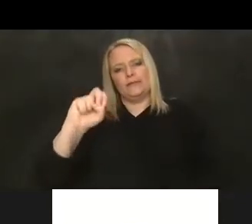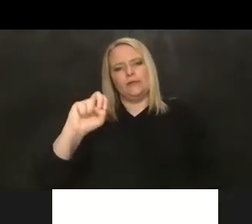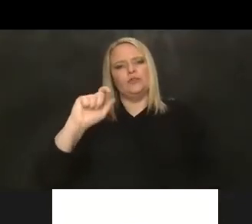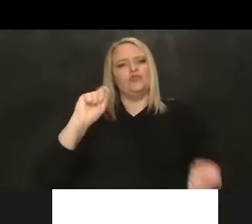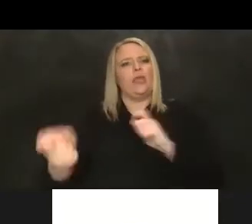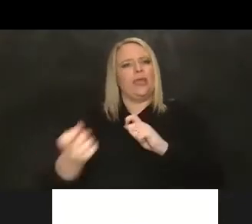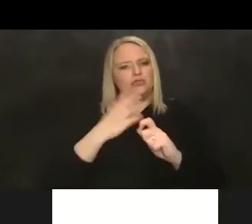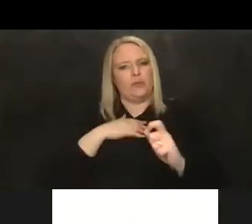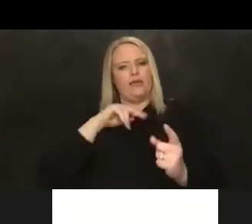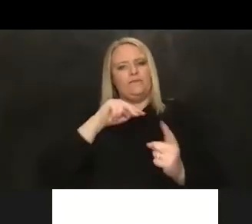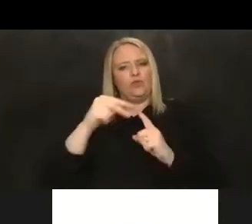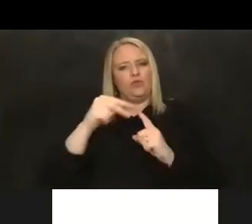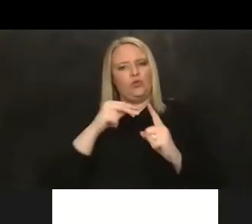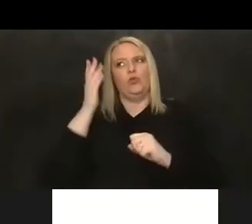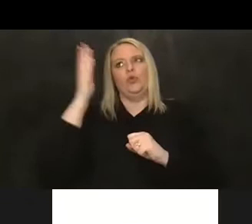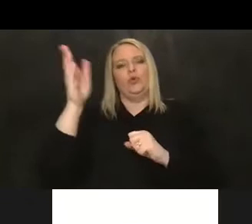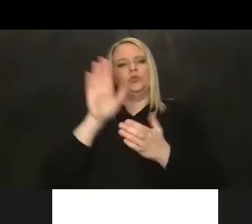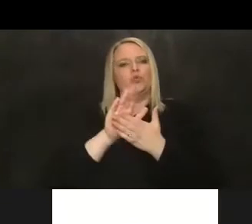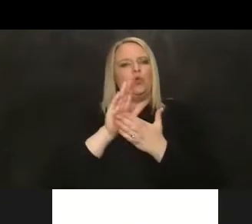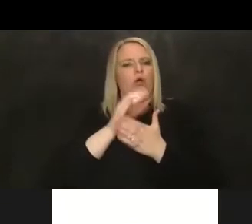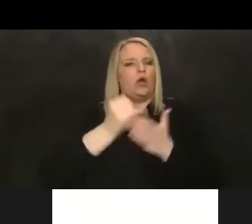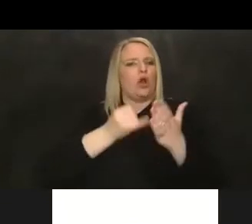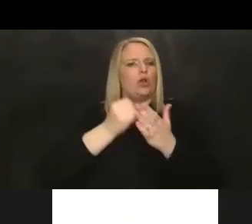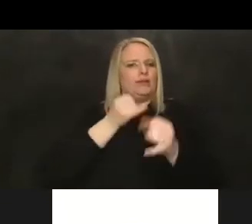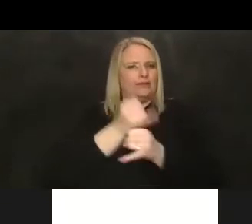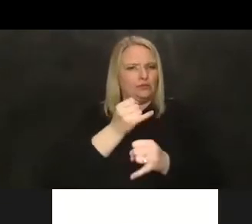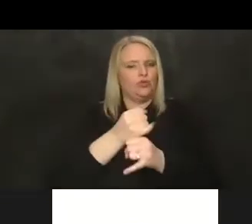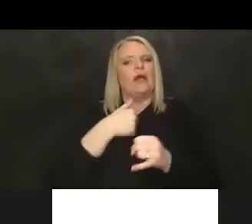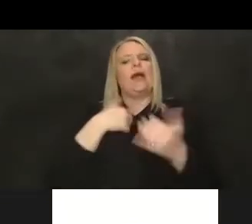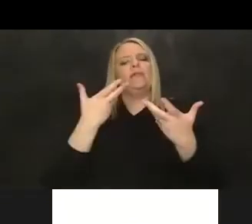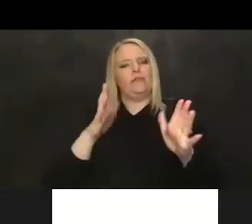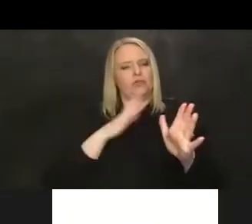was at School of the Art Institute, I did finish my undergrad at Northwestern - when I got to the